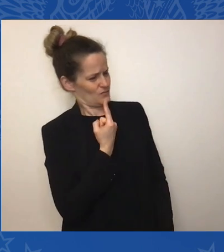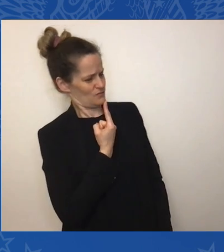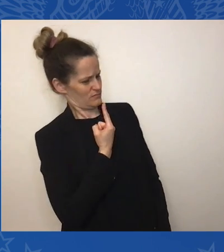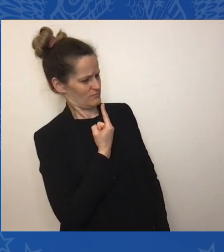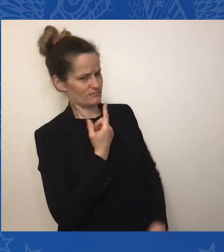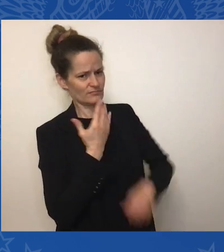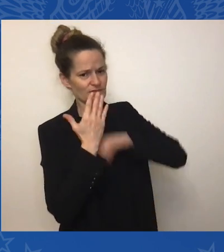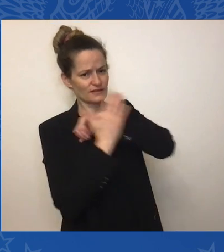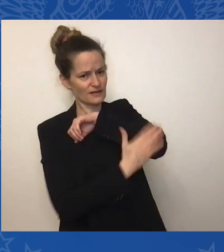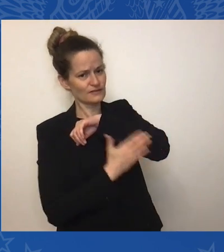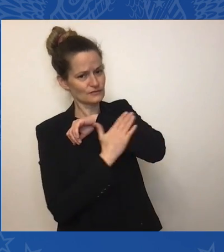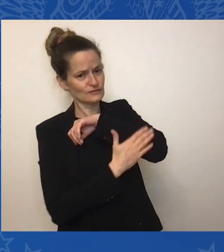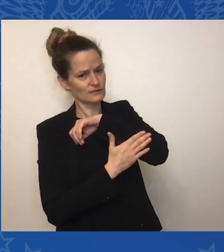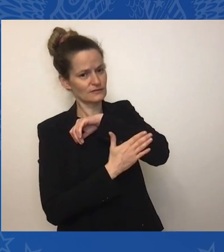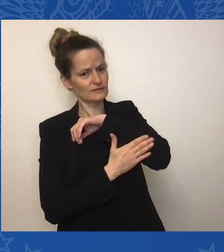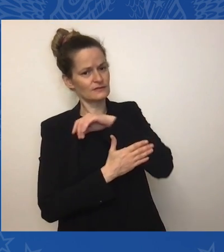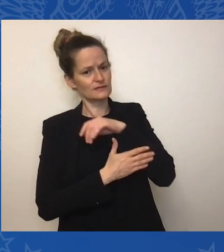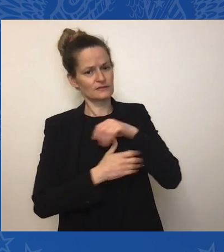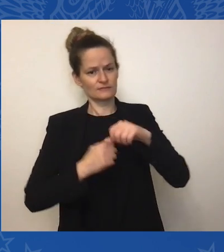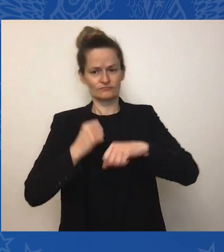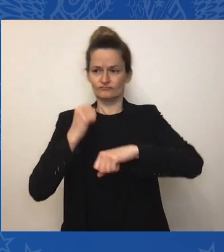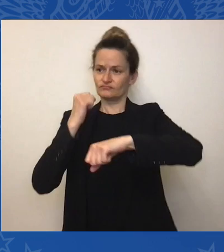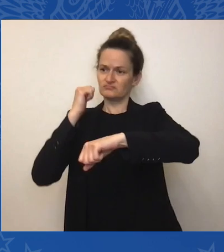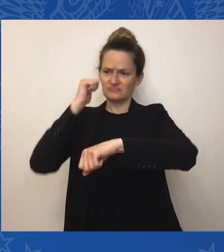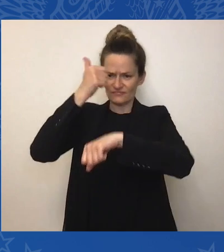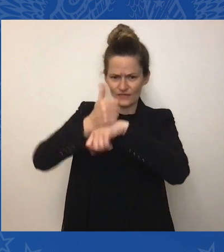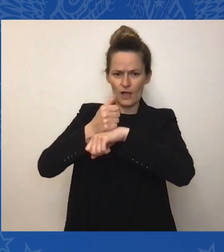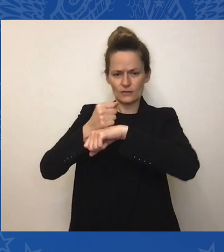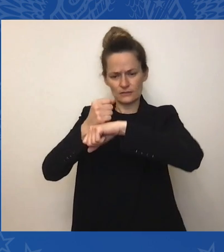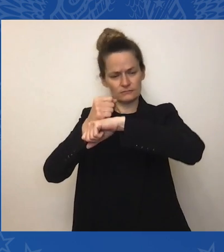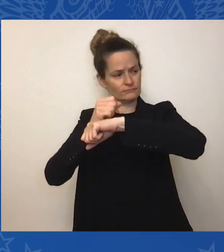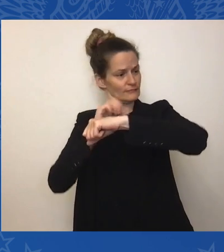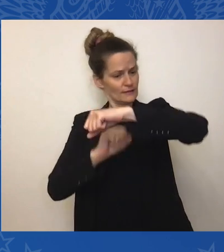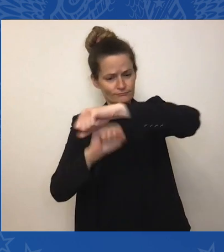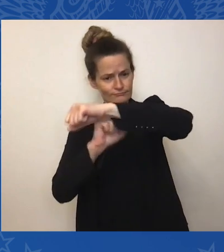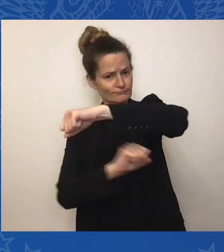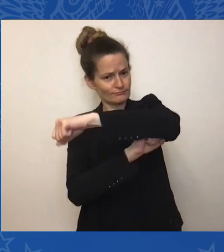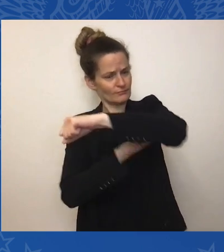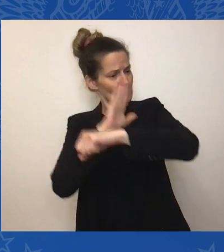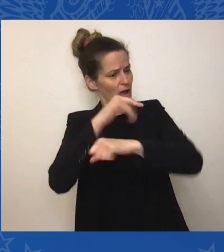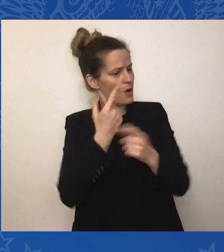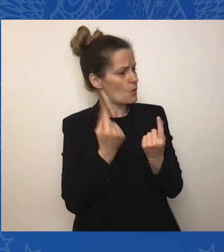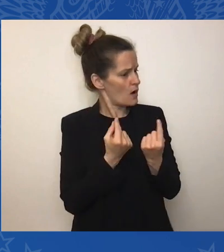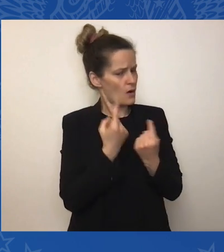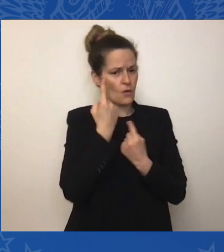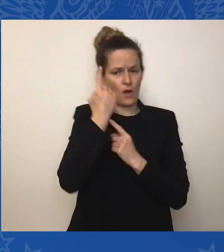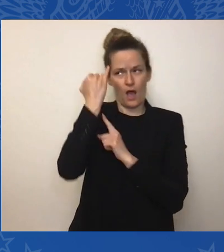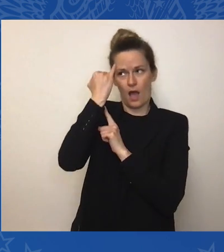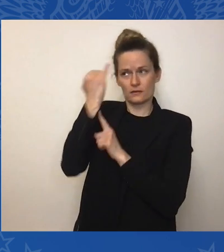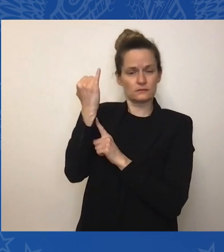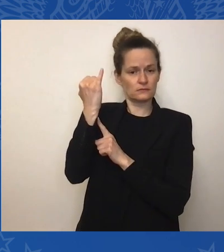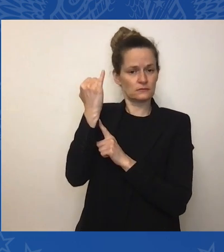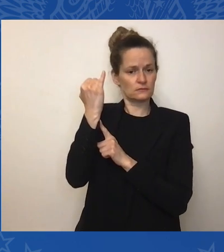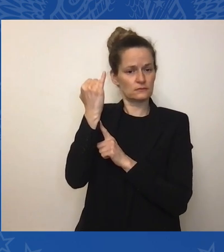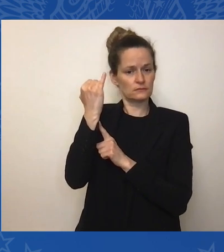Every other nation is founded on ethnicity, religion, geography.